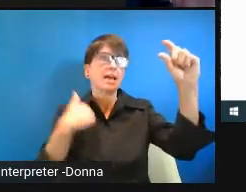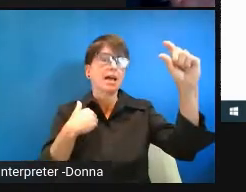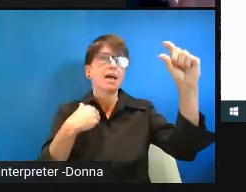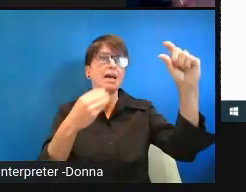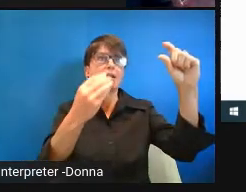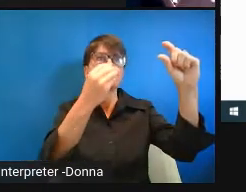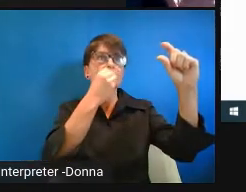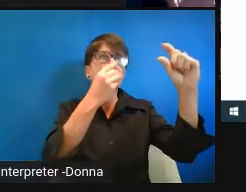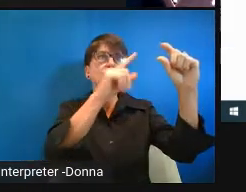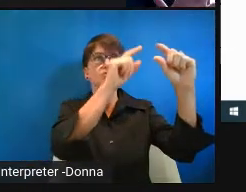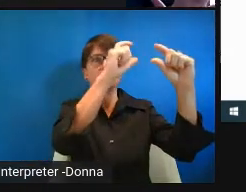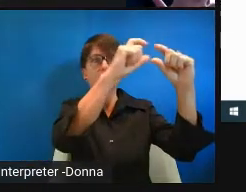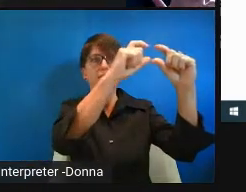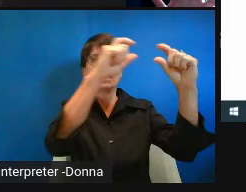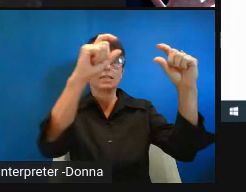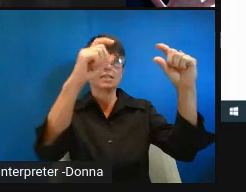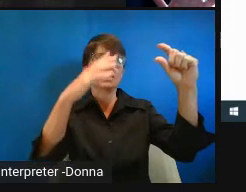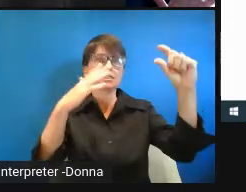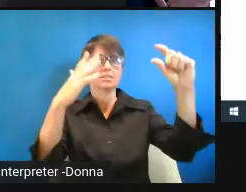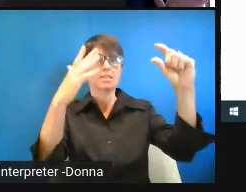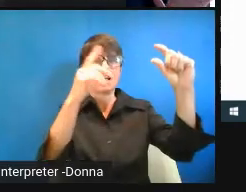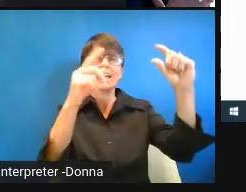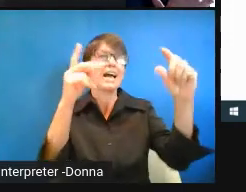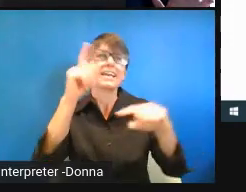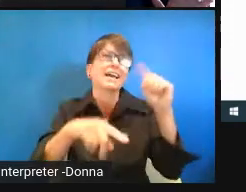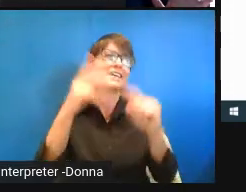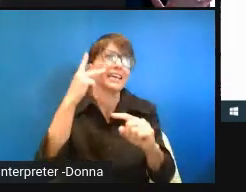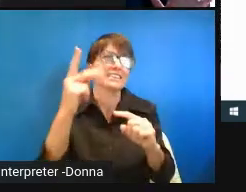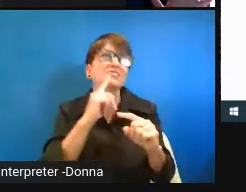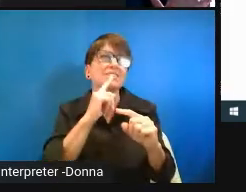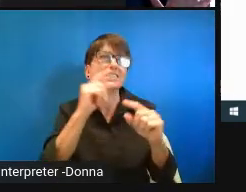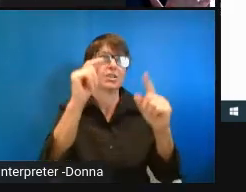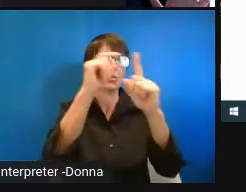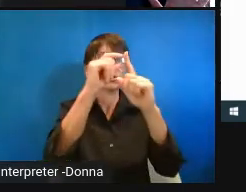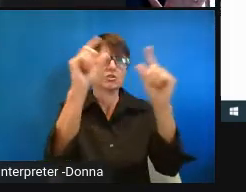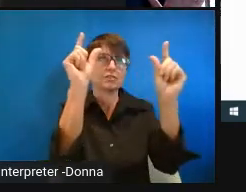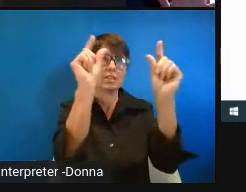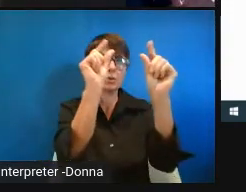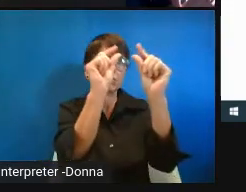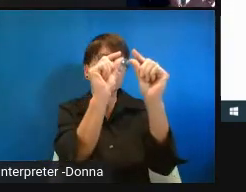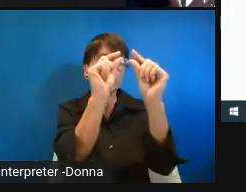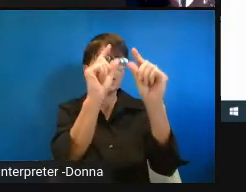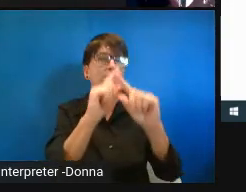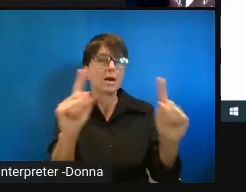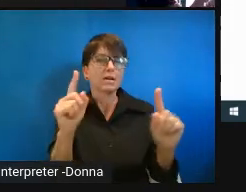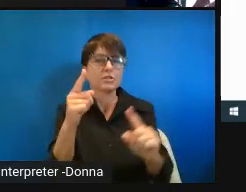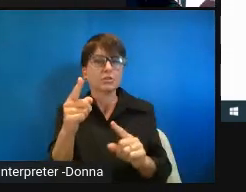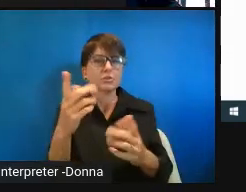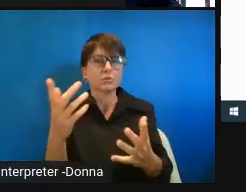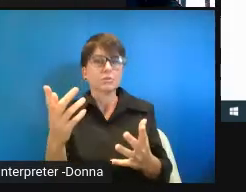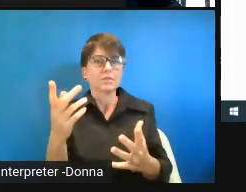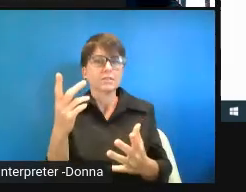and F clothing? I can't see it. It's very small for me right now. You ended up in this slider.